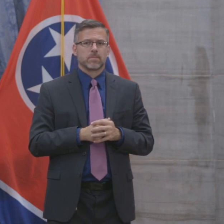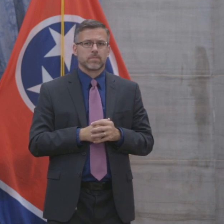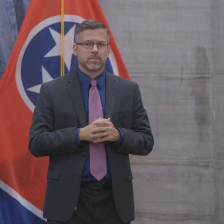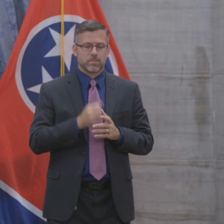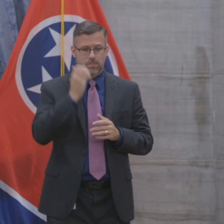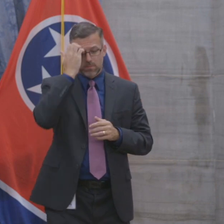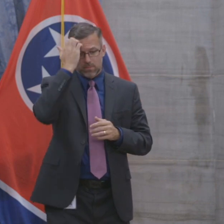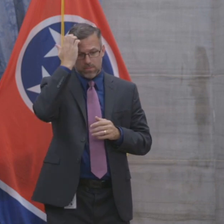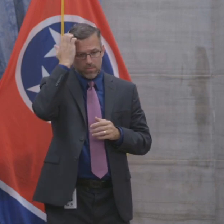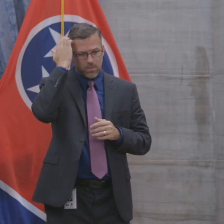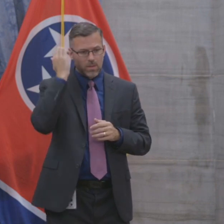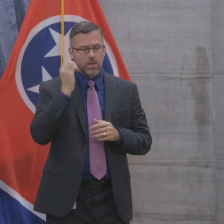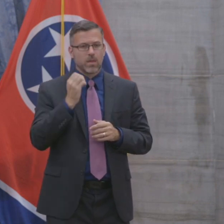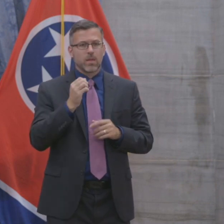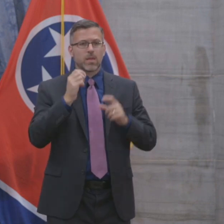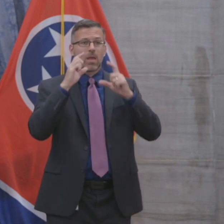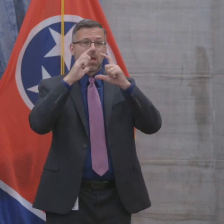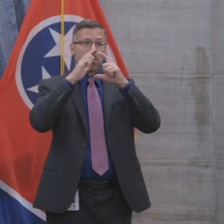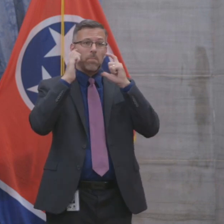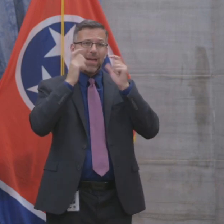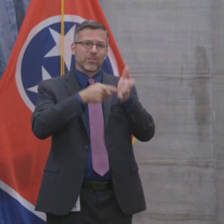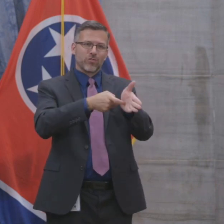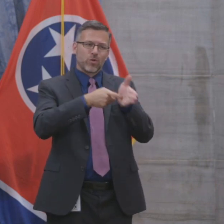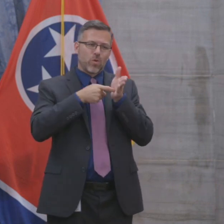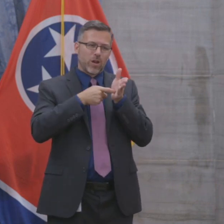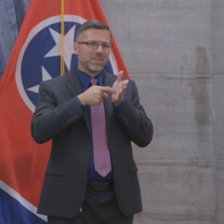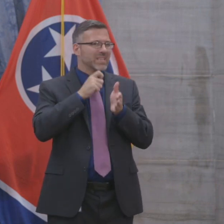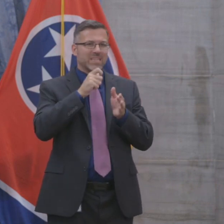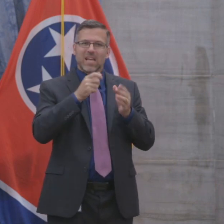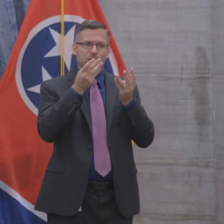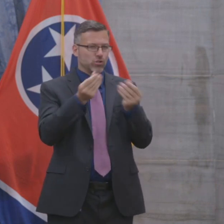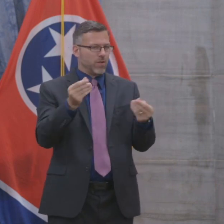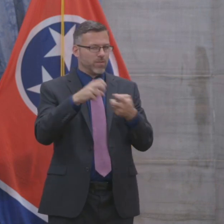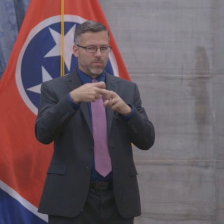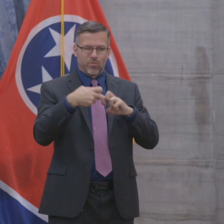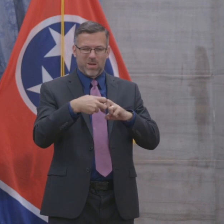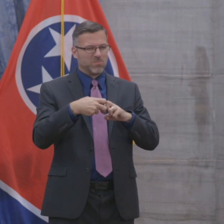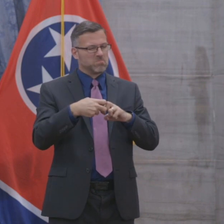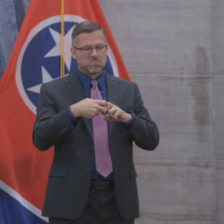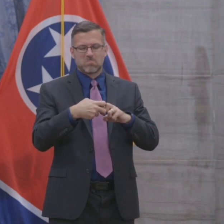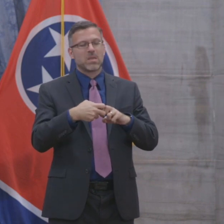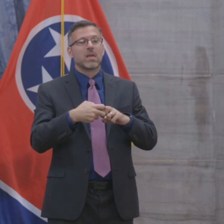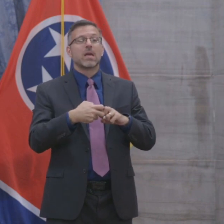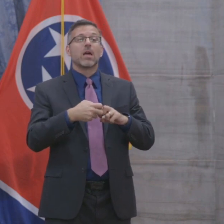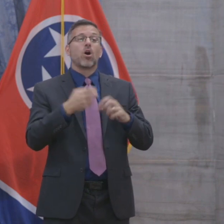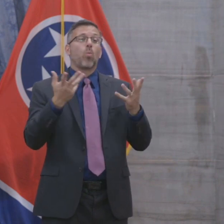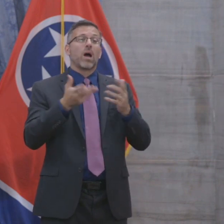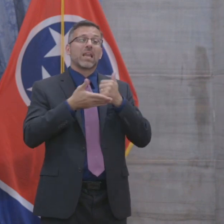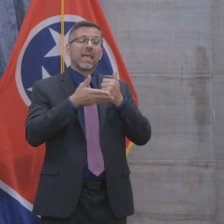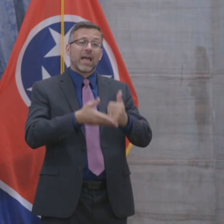the virus and to the challenges economically and in somewhat --